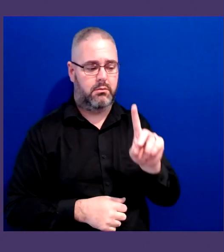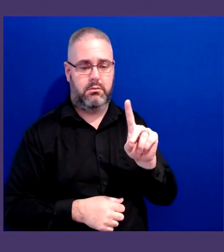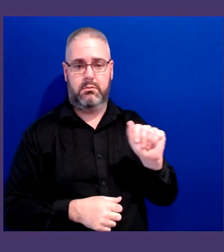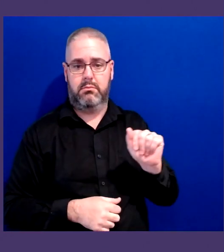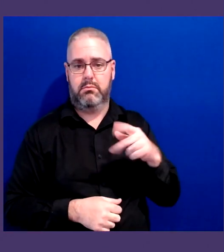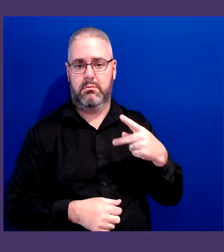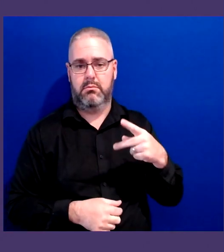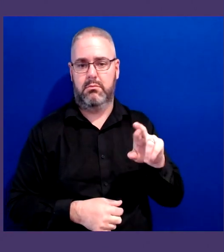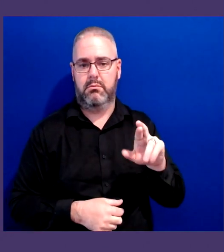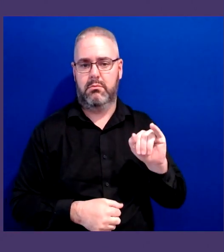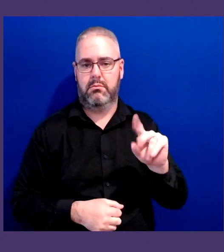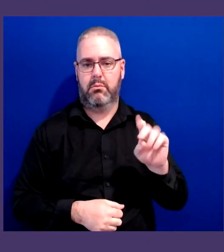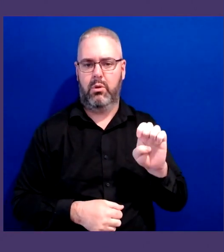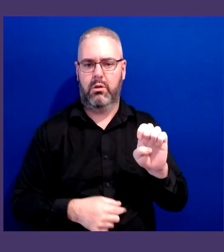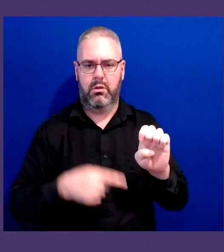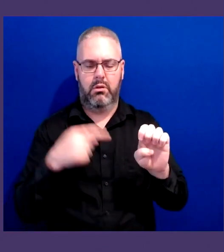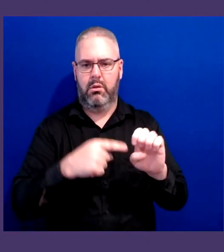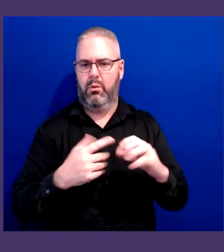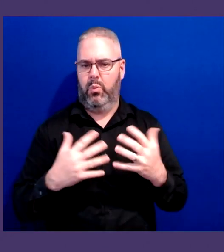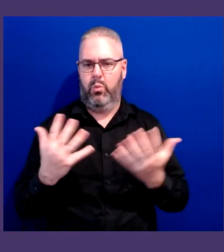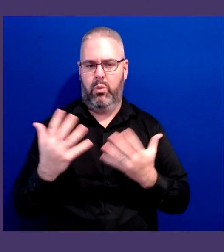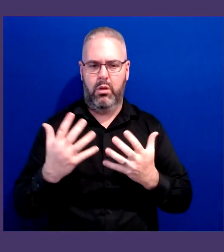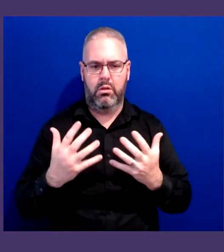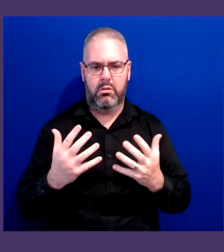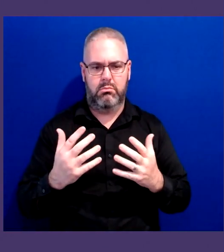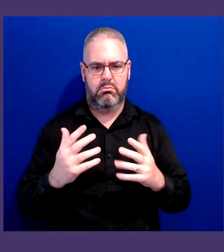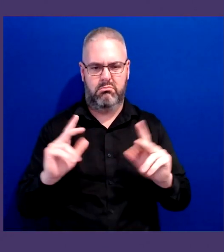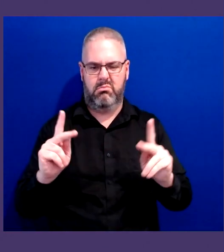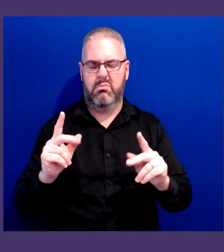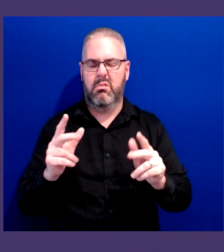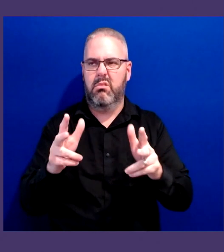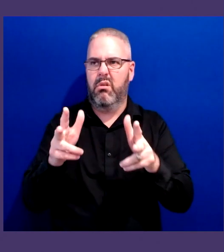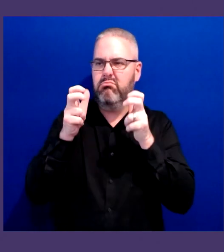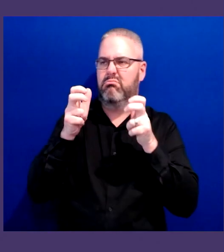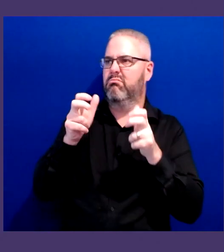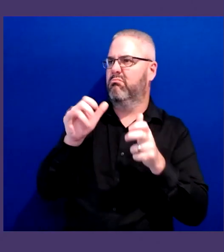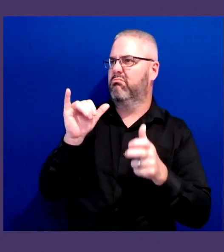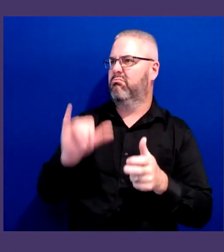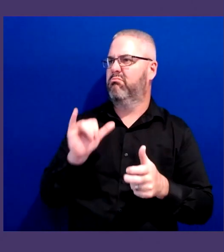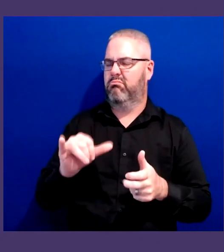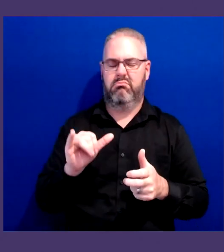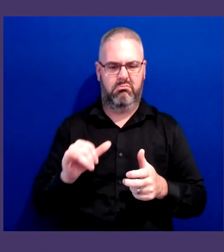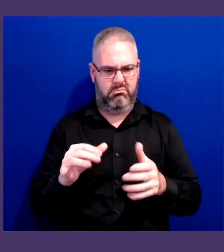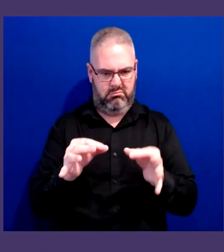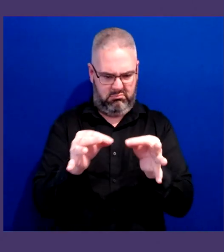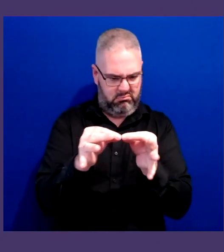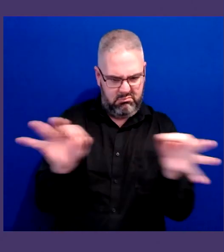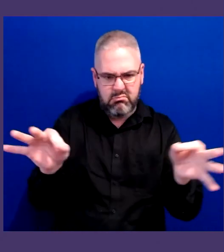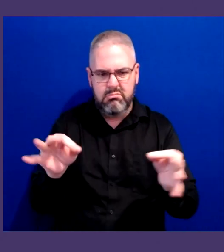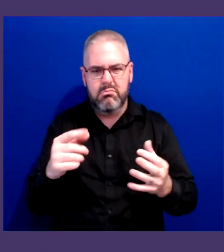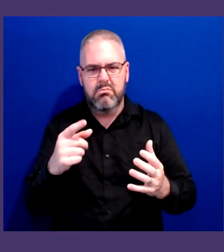when people hear that phrase, and sometimes, often disabled people, they hear the phrase and they